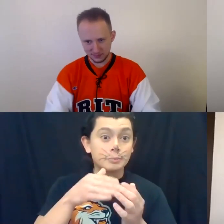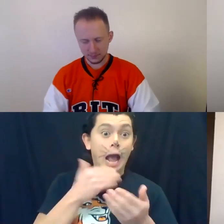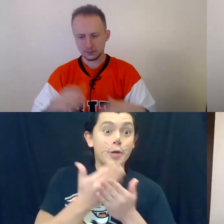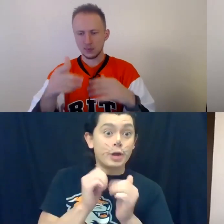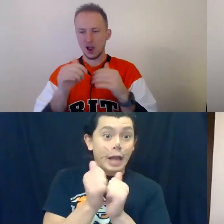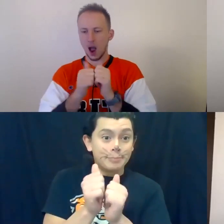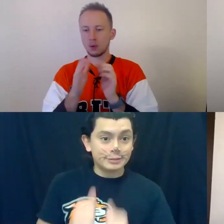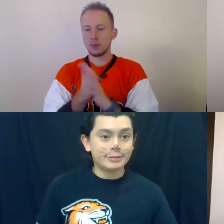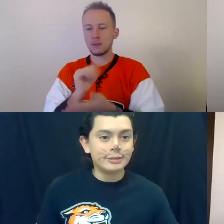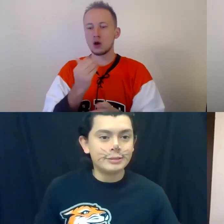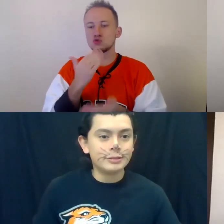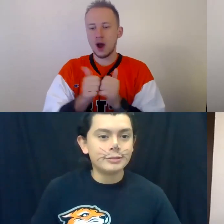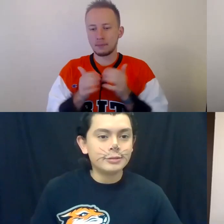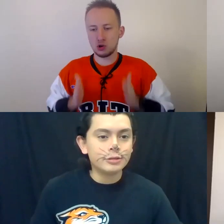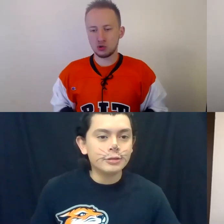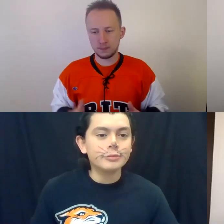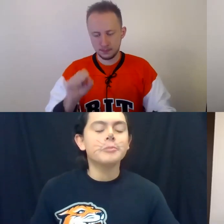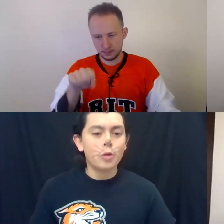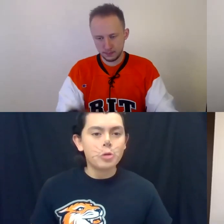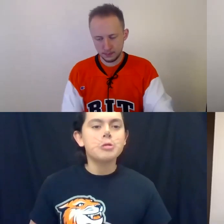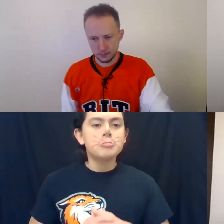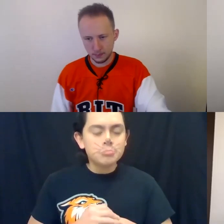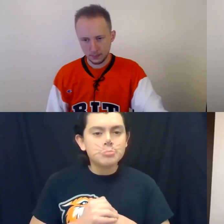Matt: How to be a good competitor.